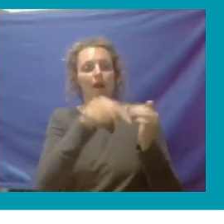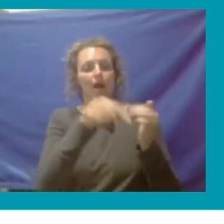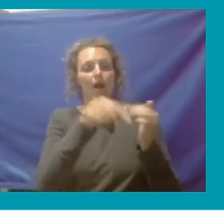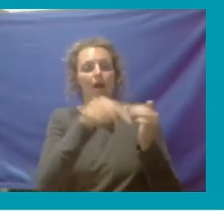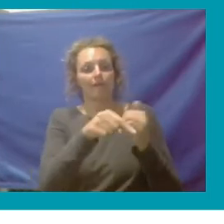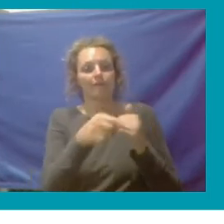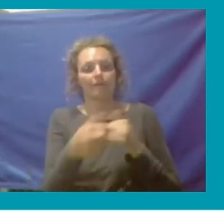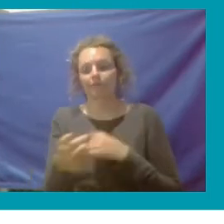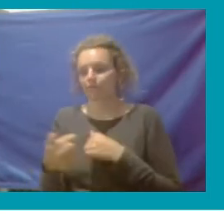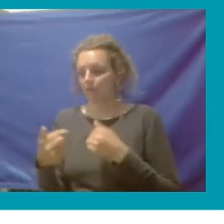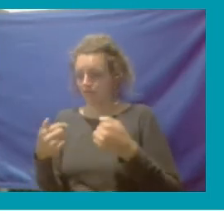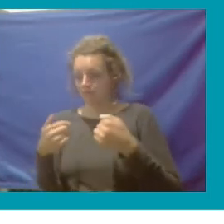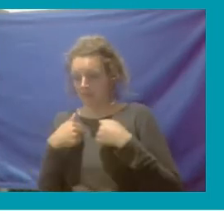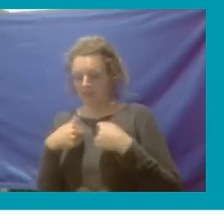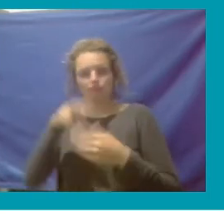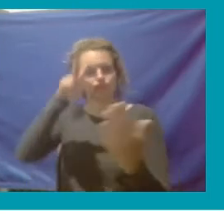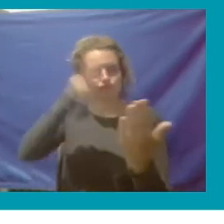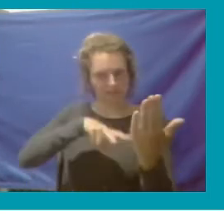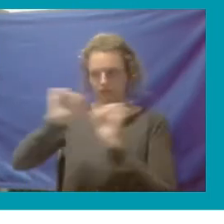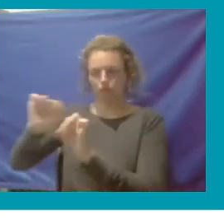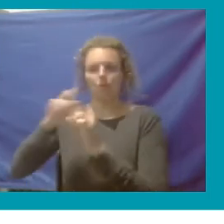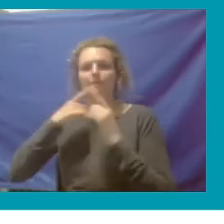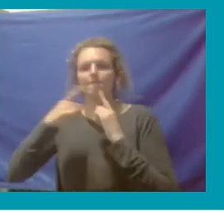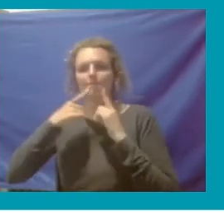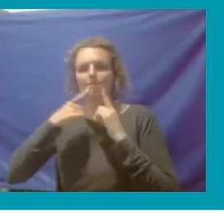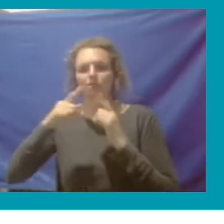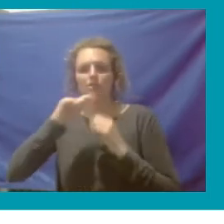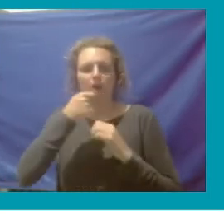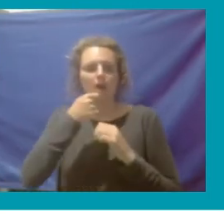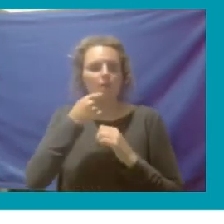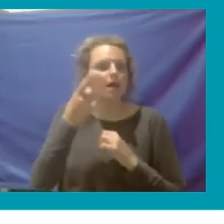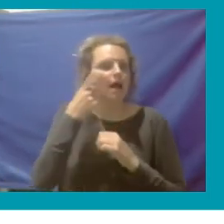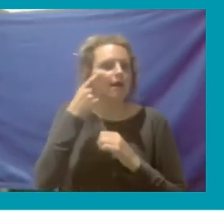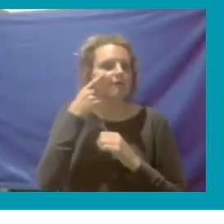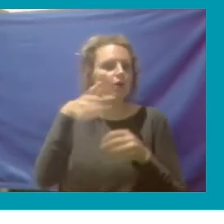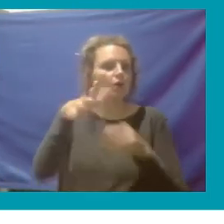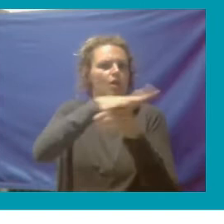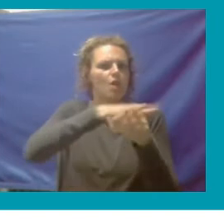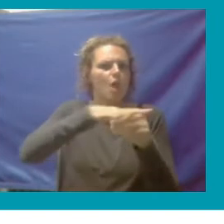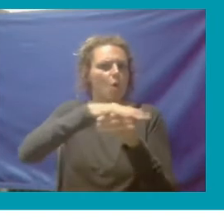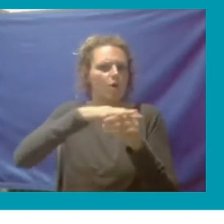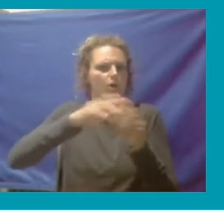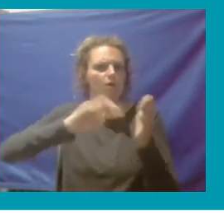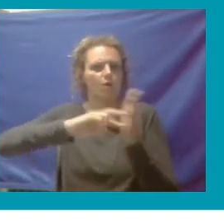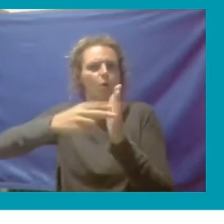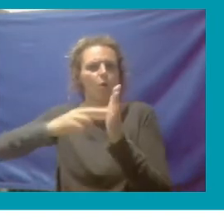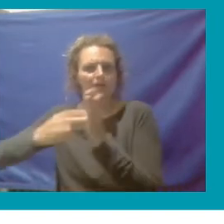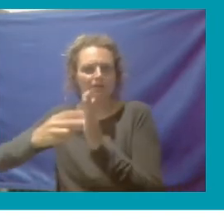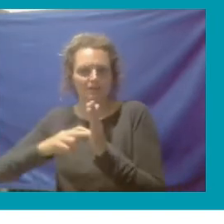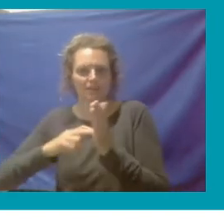actually really support you. So I could suggest that there might be some local organisations. If not and if it doesn't work